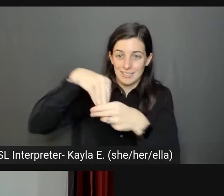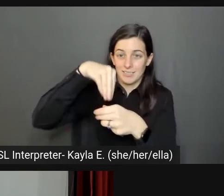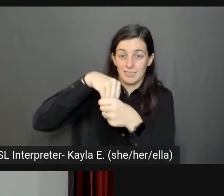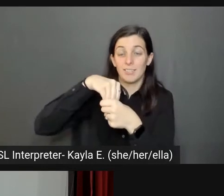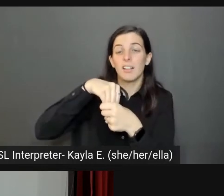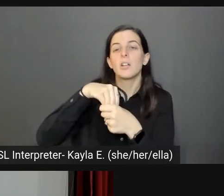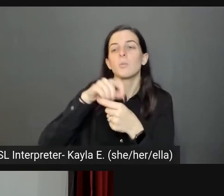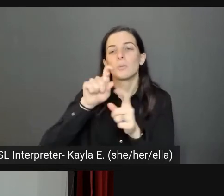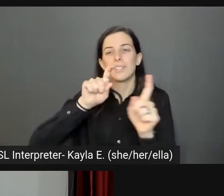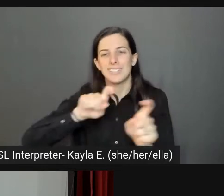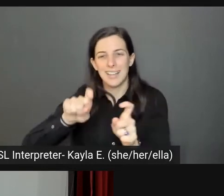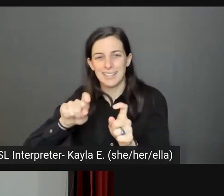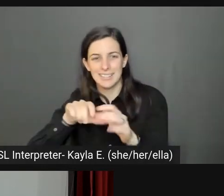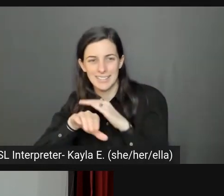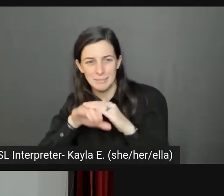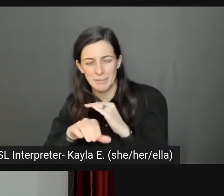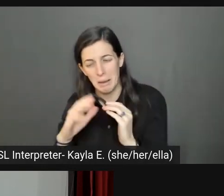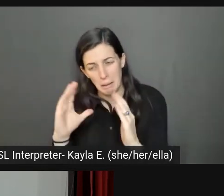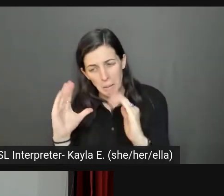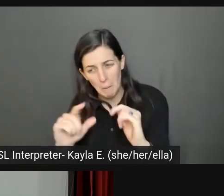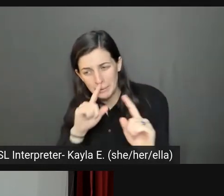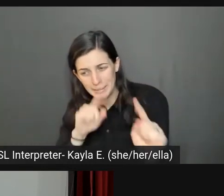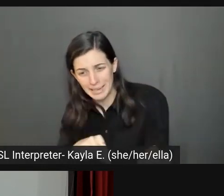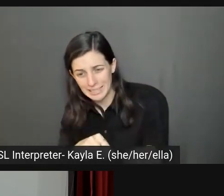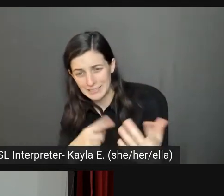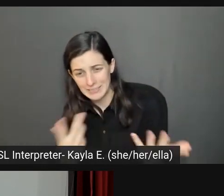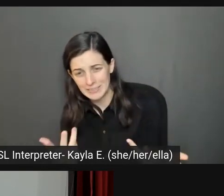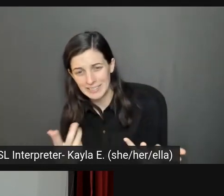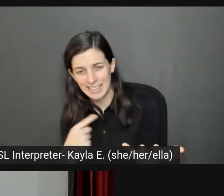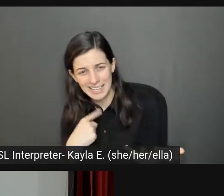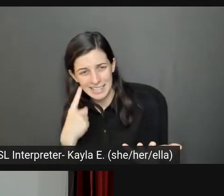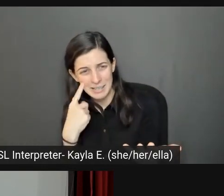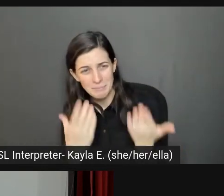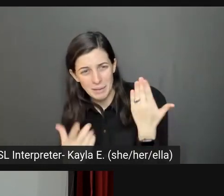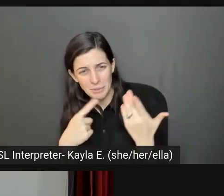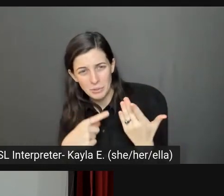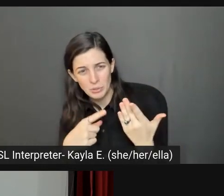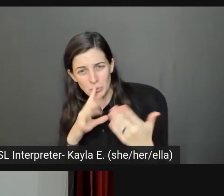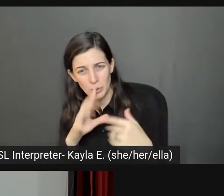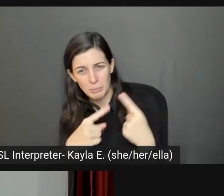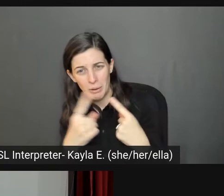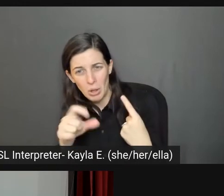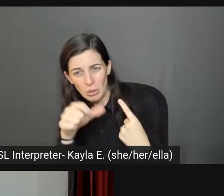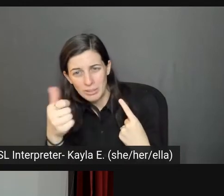I hope that answers your question because I'm thinking that maybe you're alluding to something else, but I'm happy to answer more if you have.